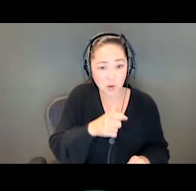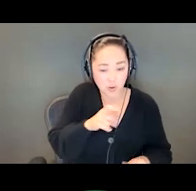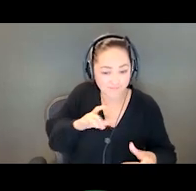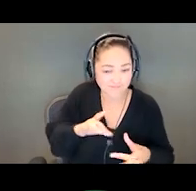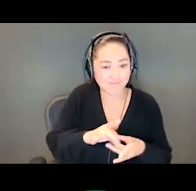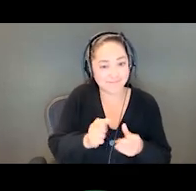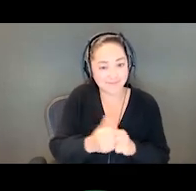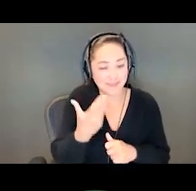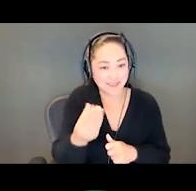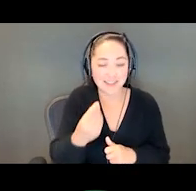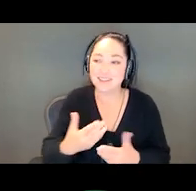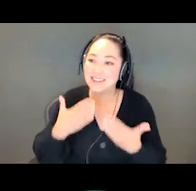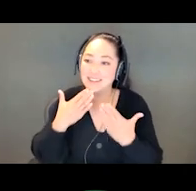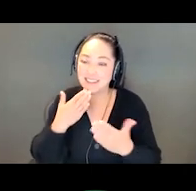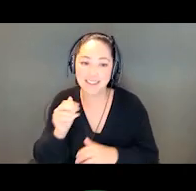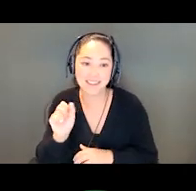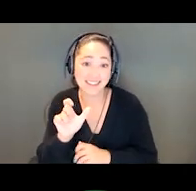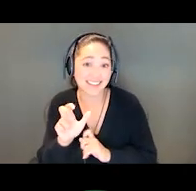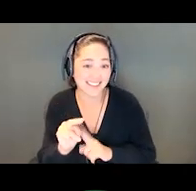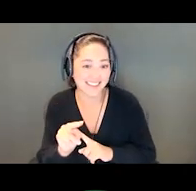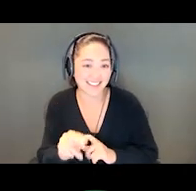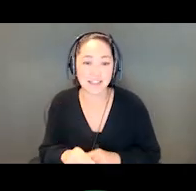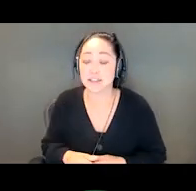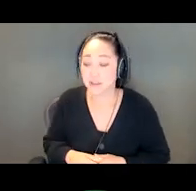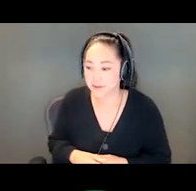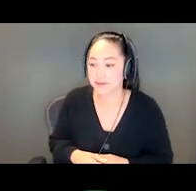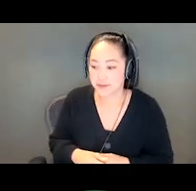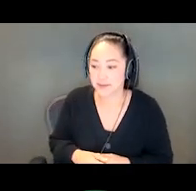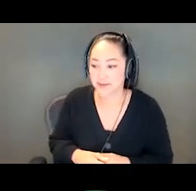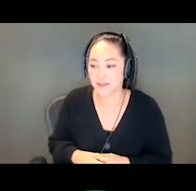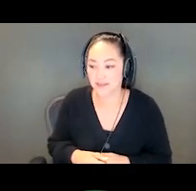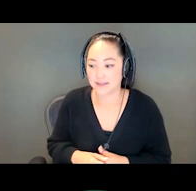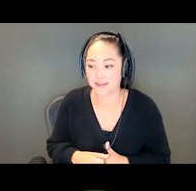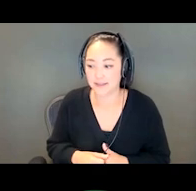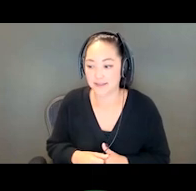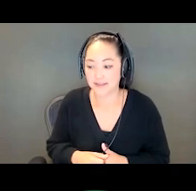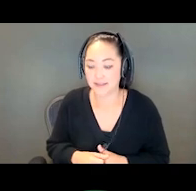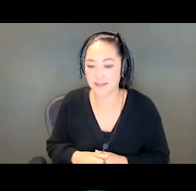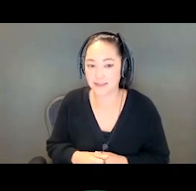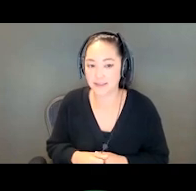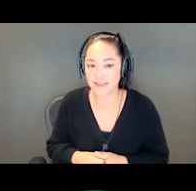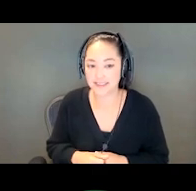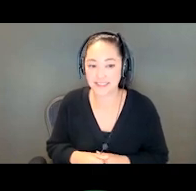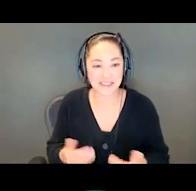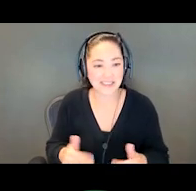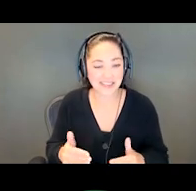Thank you, Alison. I have to say it took me quite several, Thanks to have a 15 min presentation